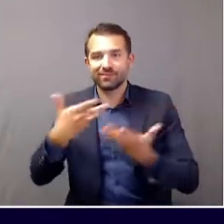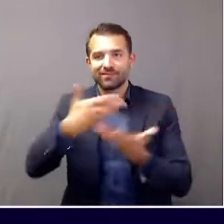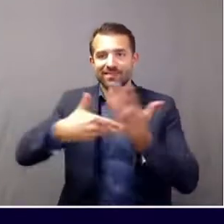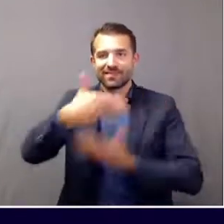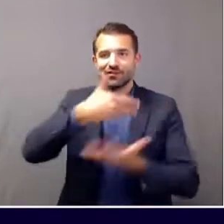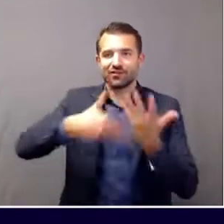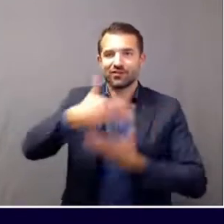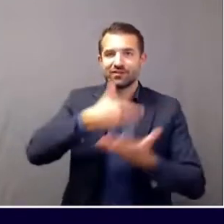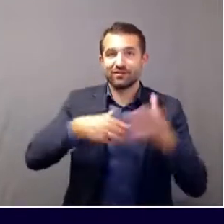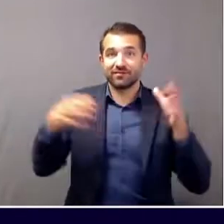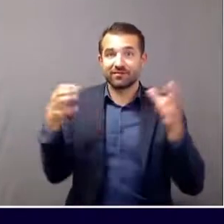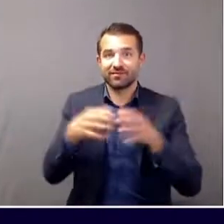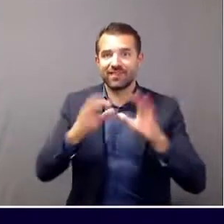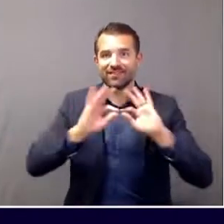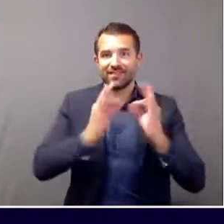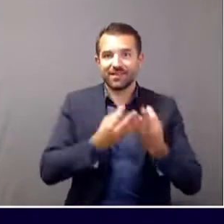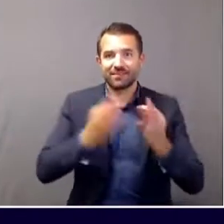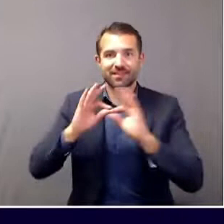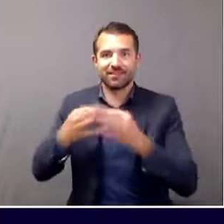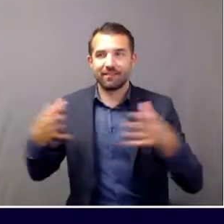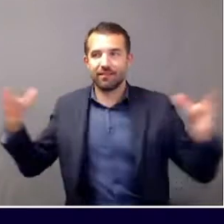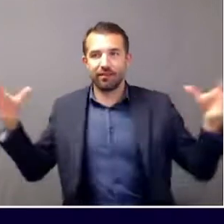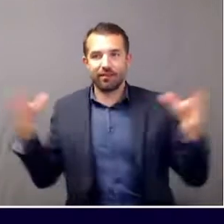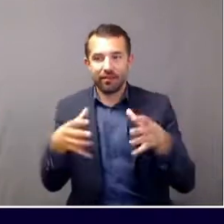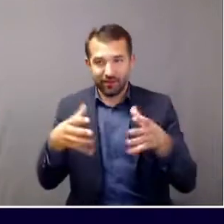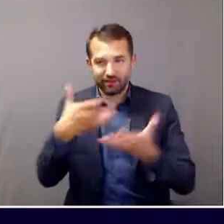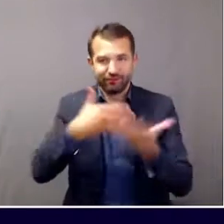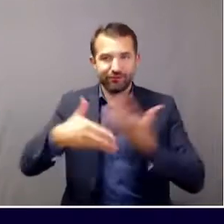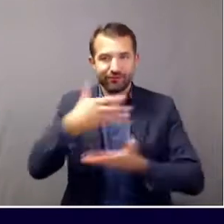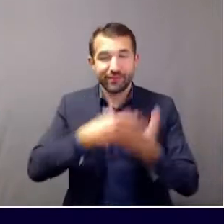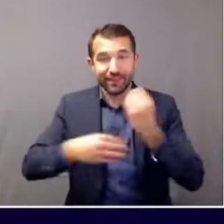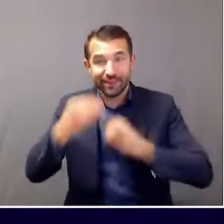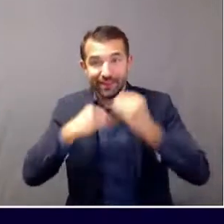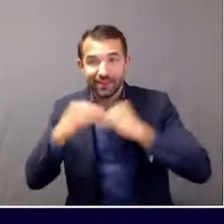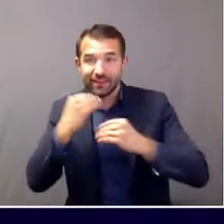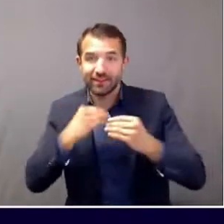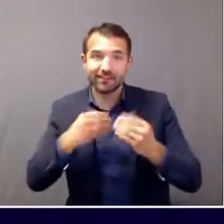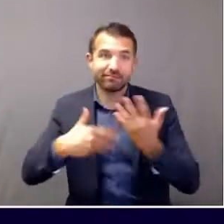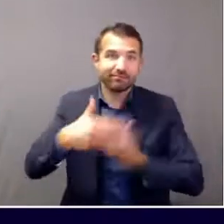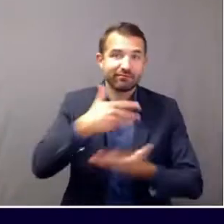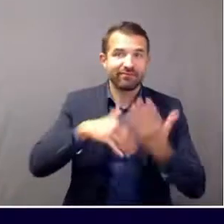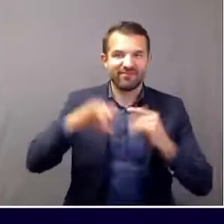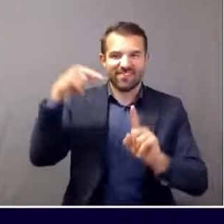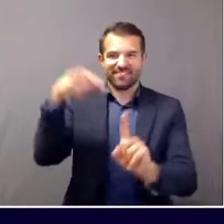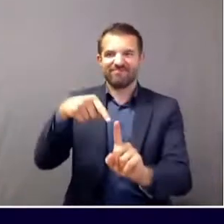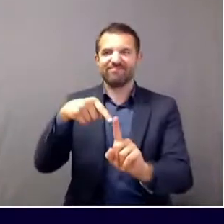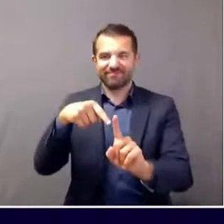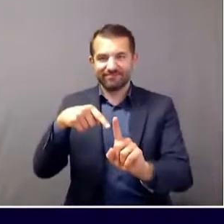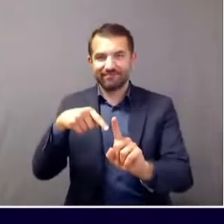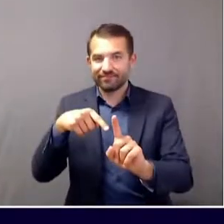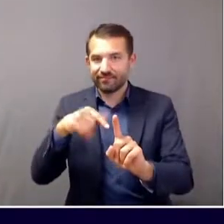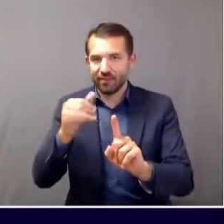that's one of the reasons I wanted to share these data today